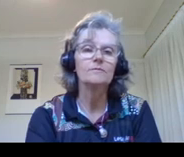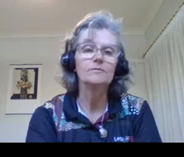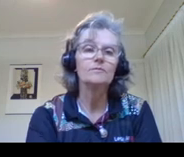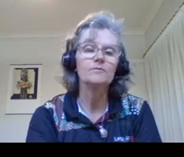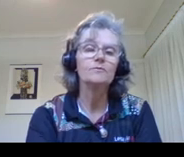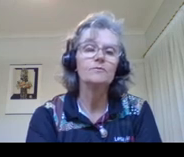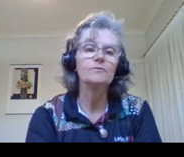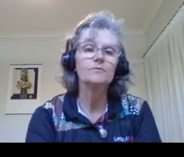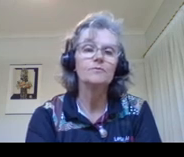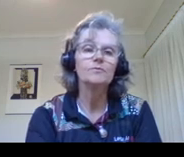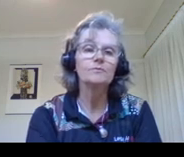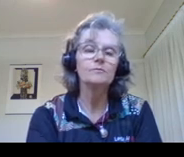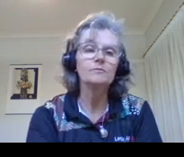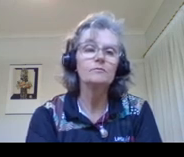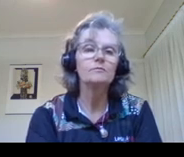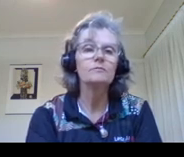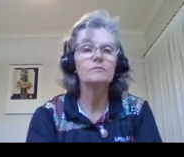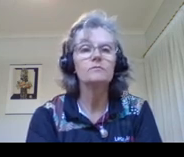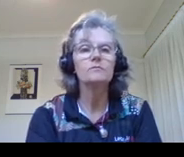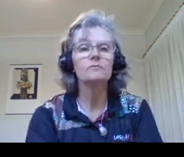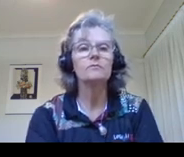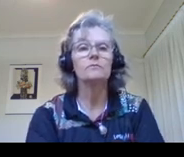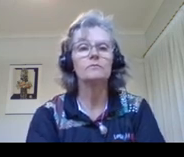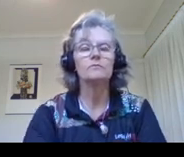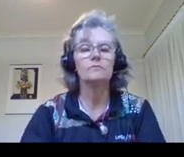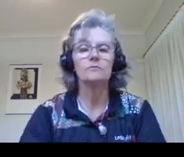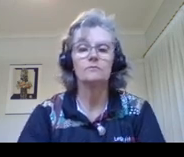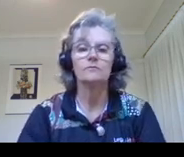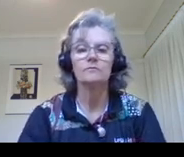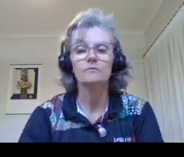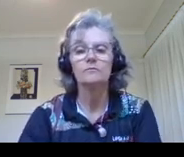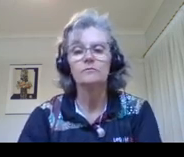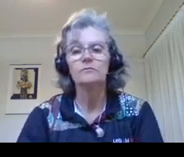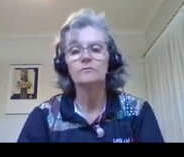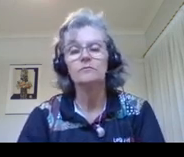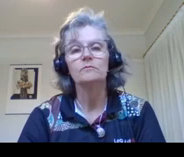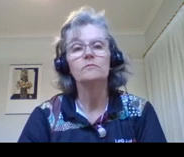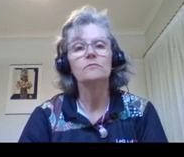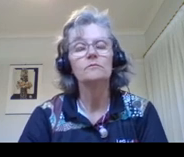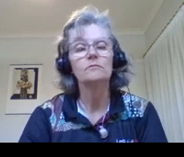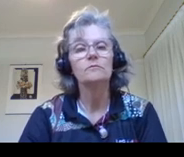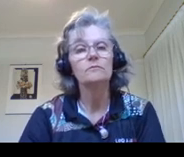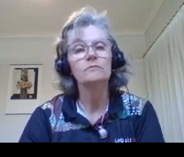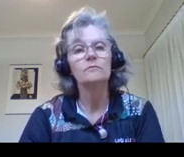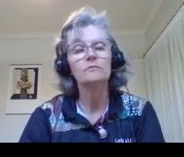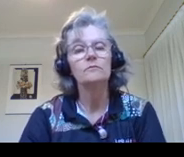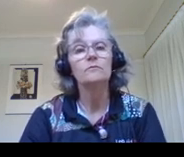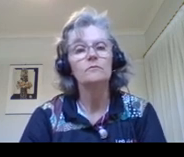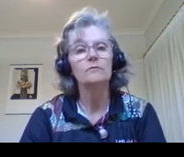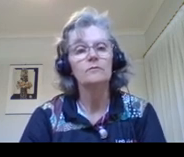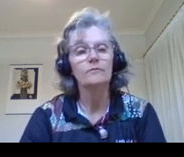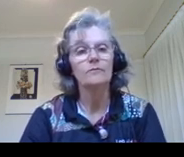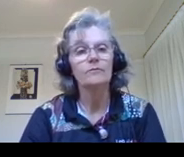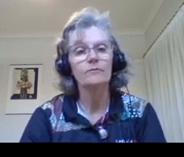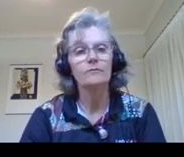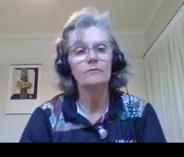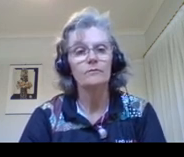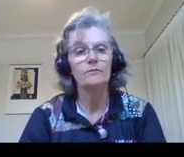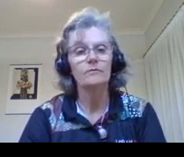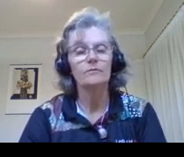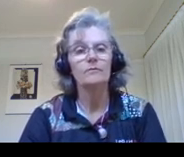a lawyer can help people understand their options and give some practical hints and tips